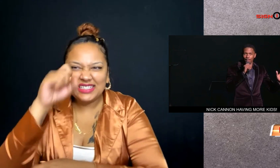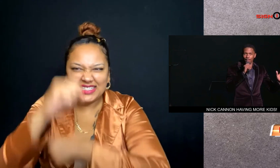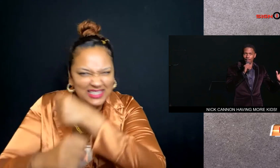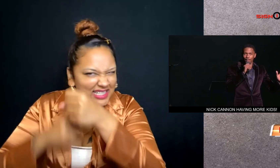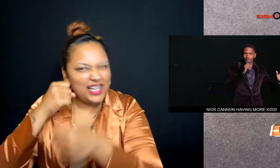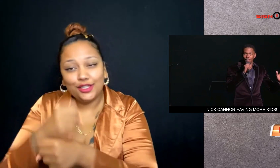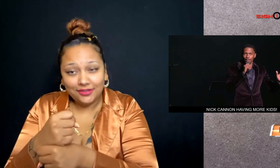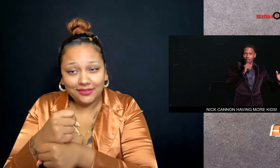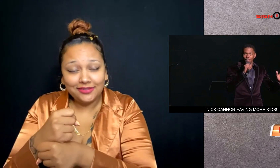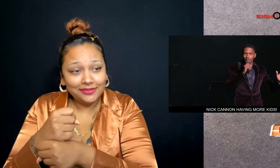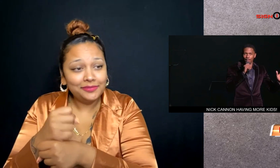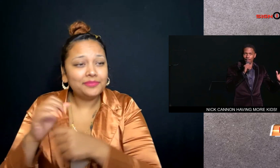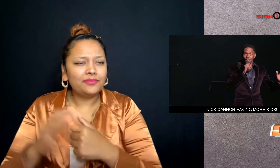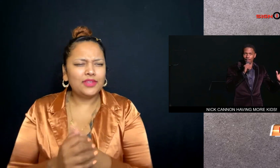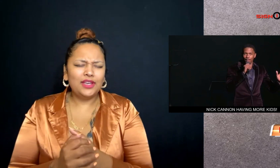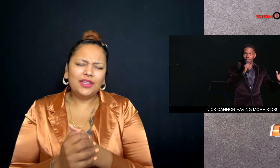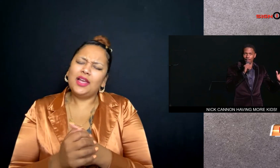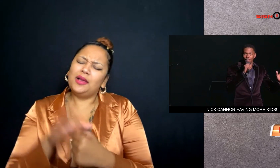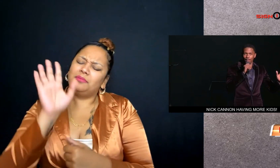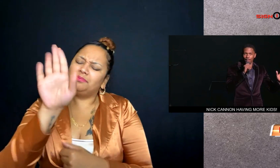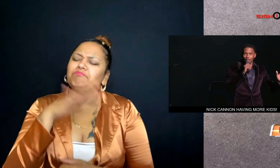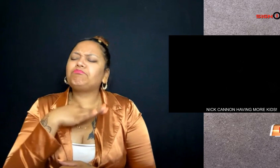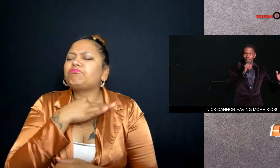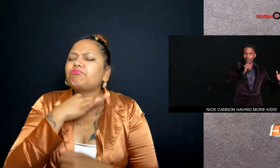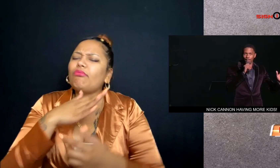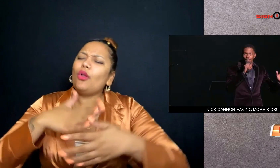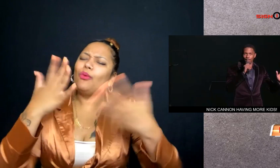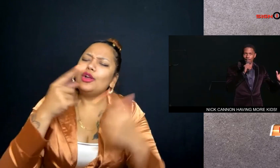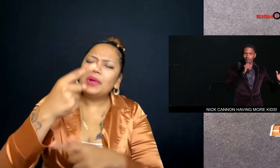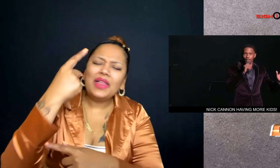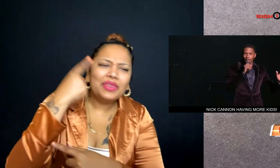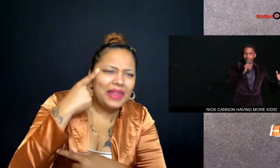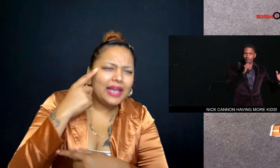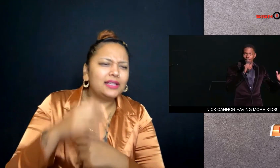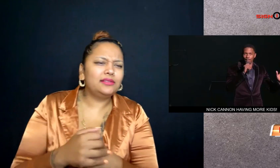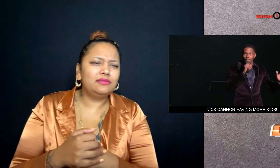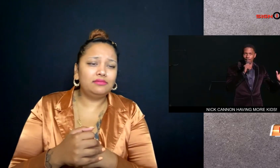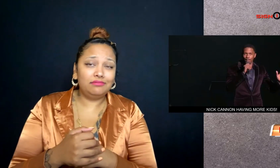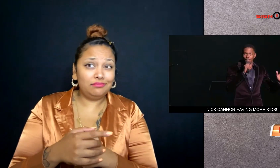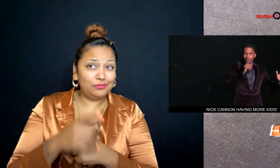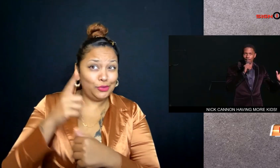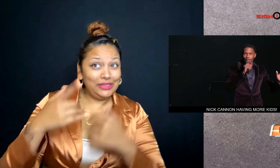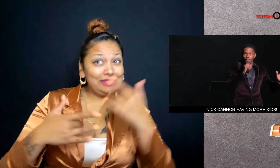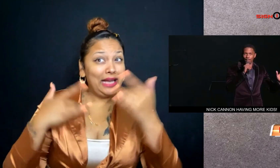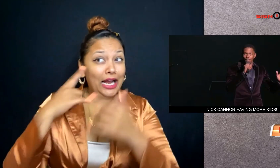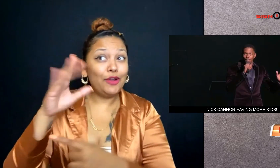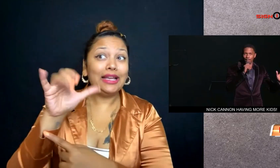Cannon is expecting three children later this year what do you think about this are you